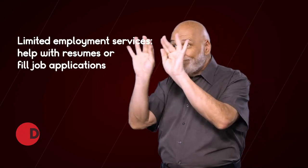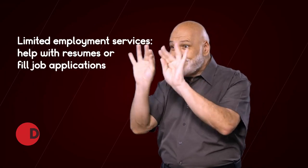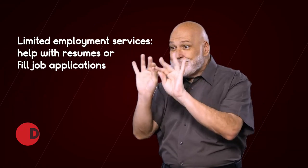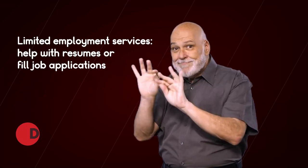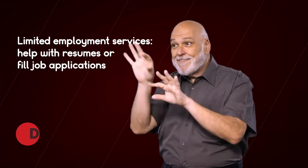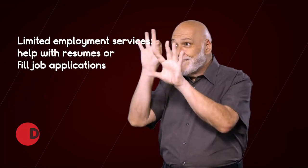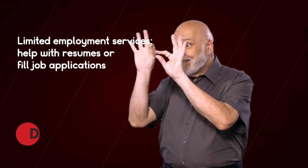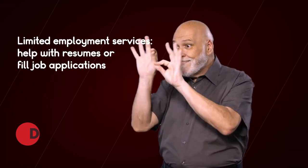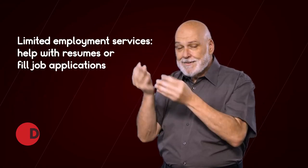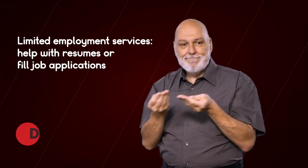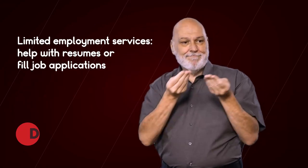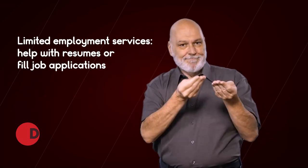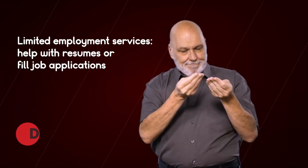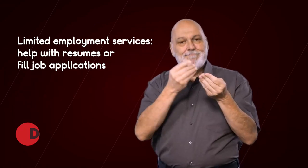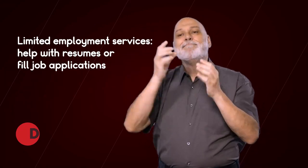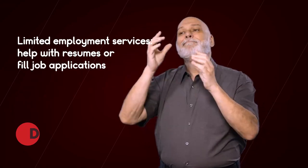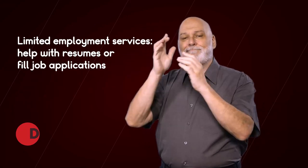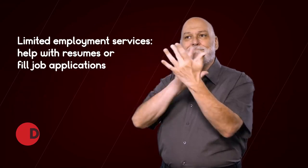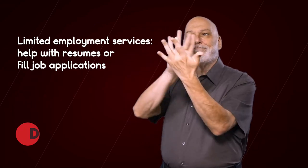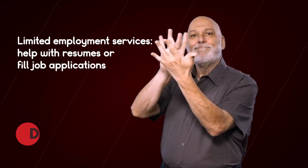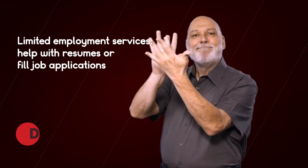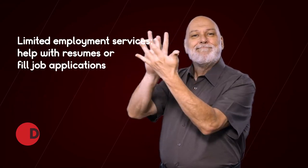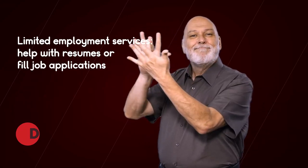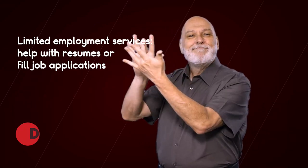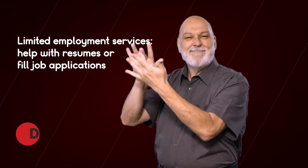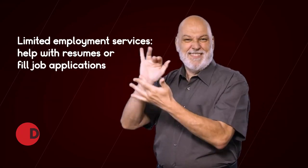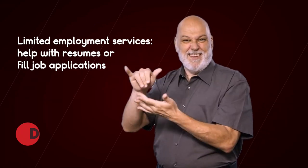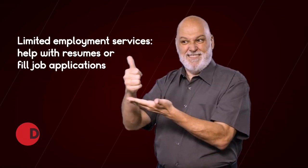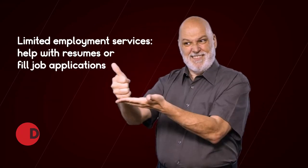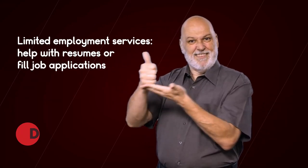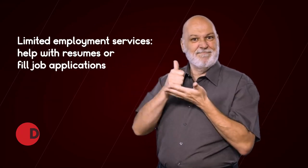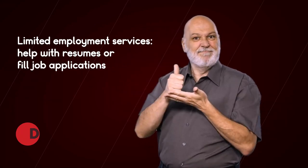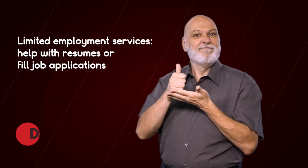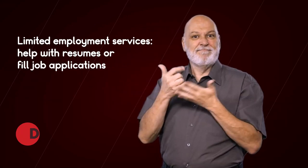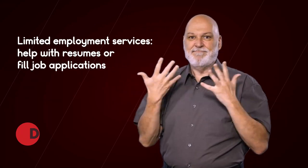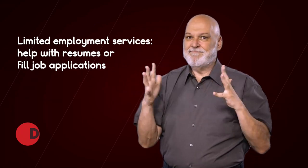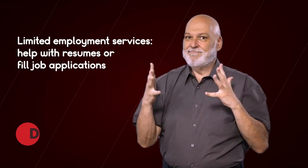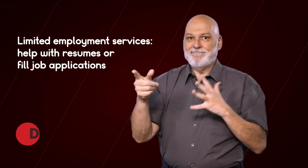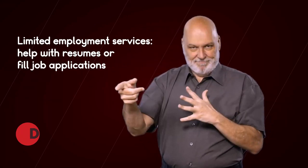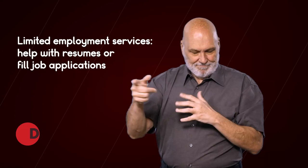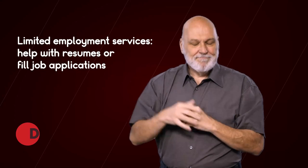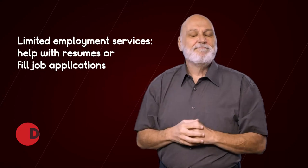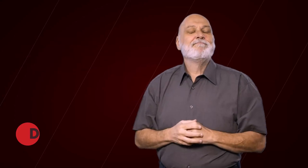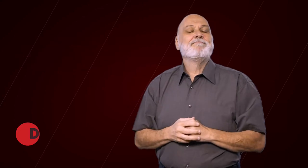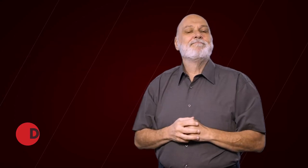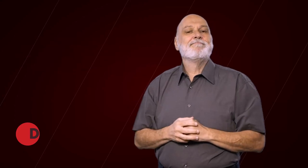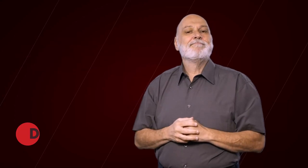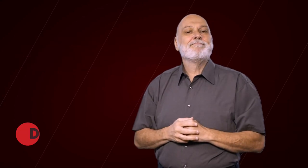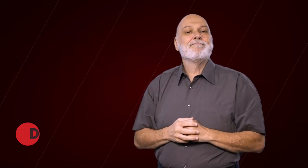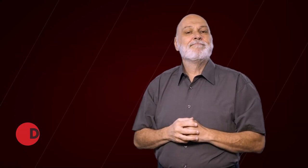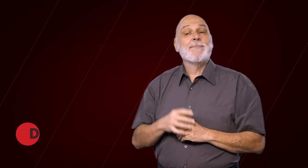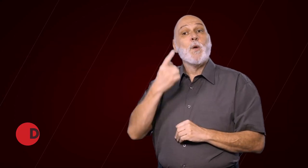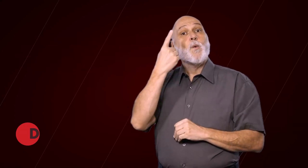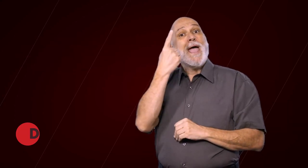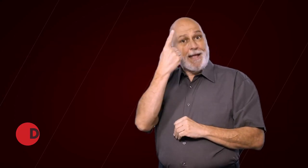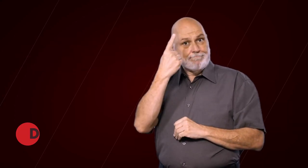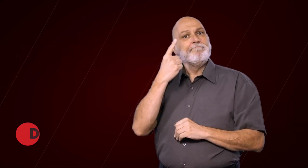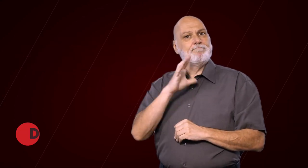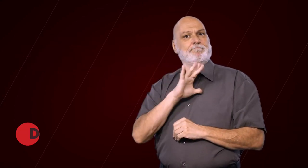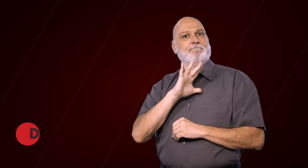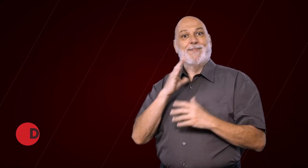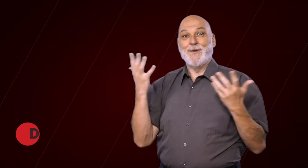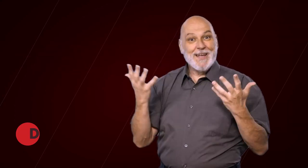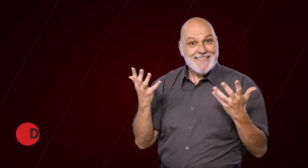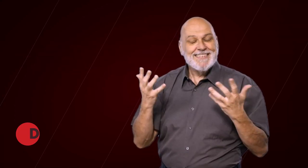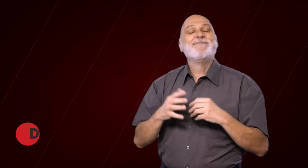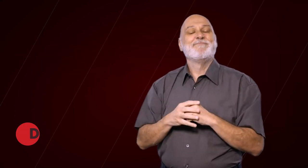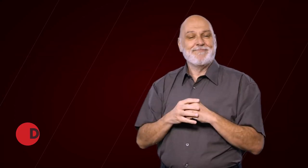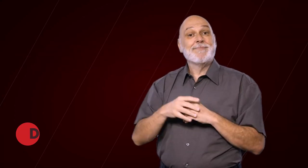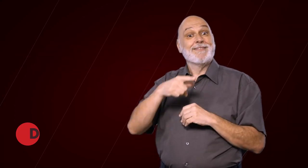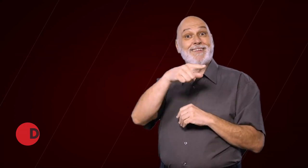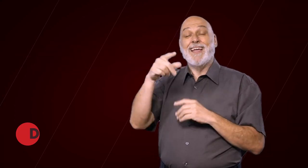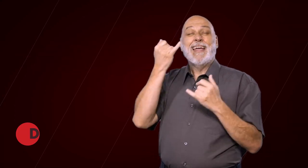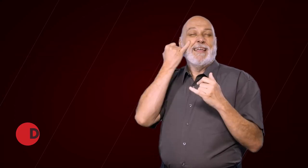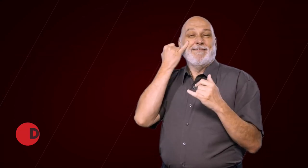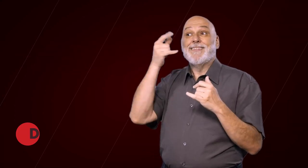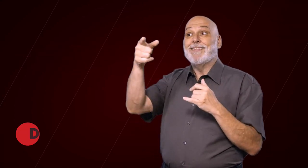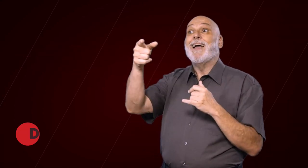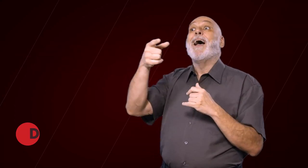to prepare your resume, or fill out job applications.